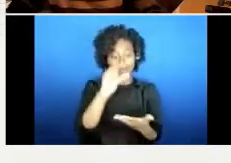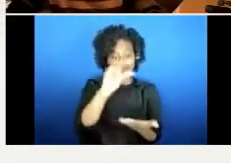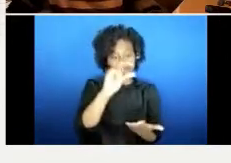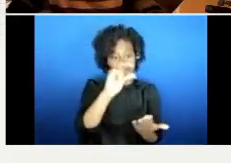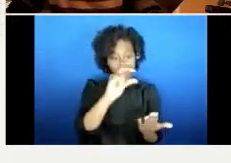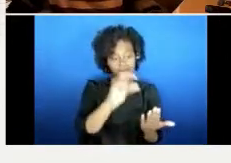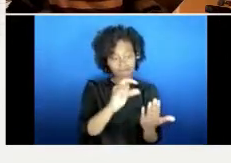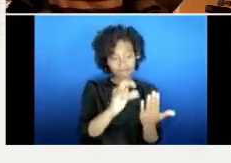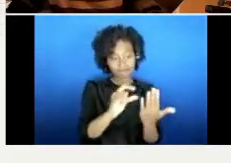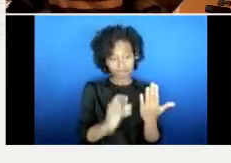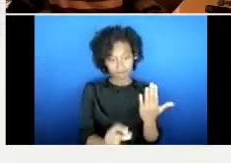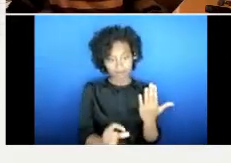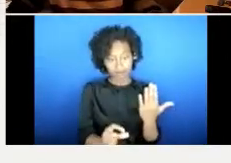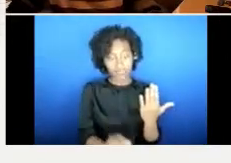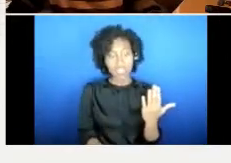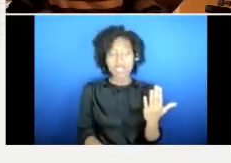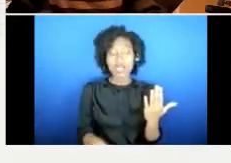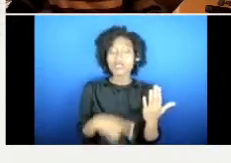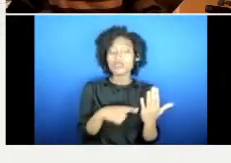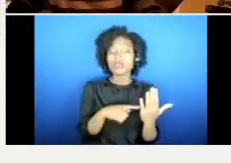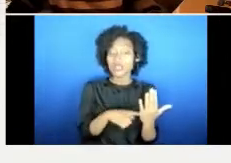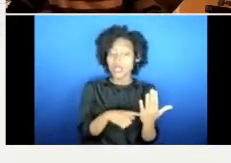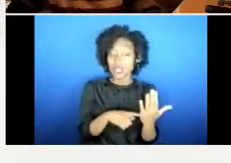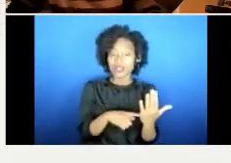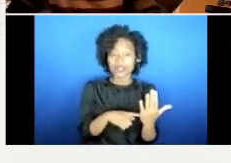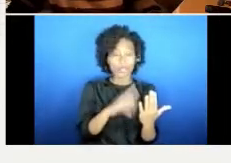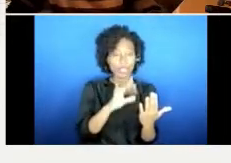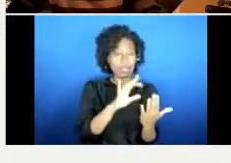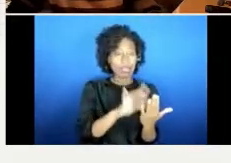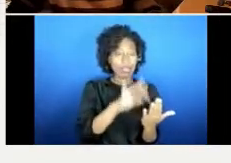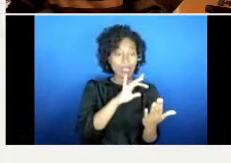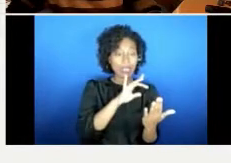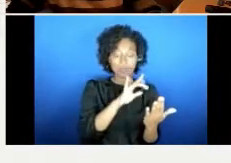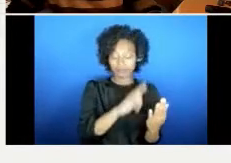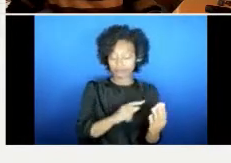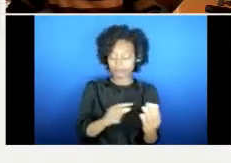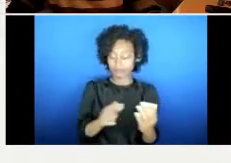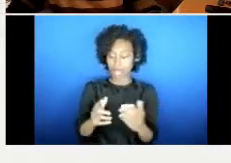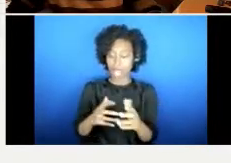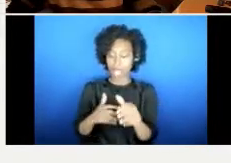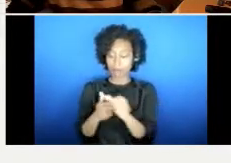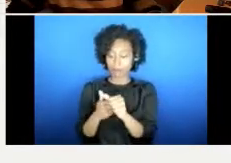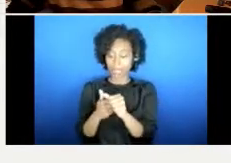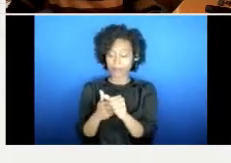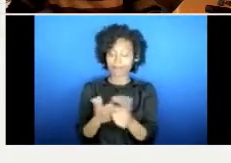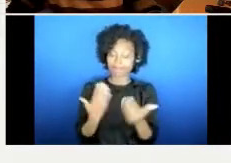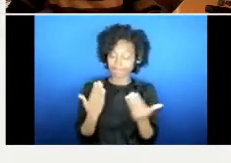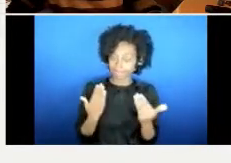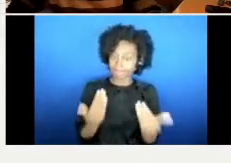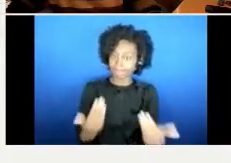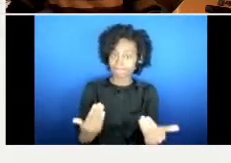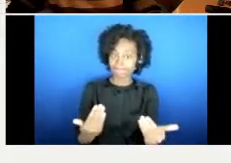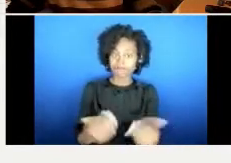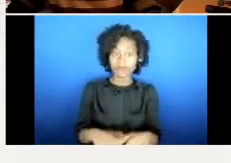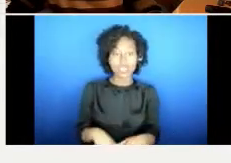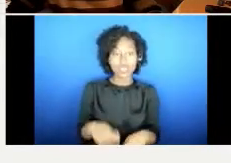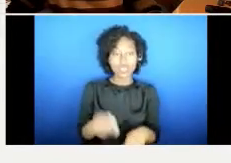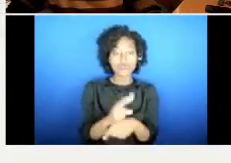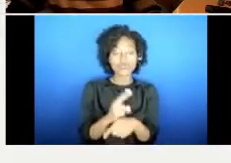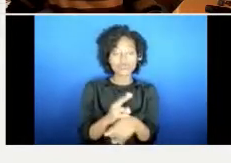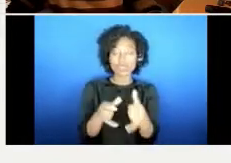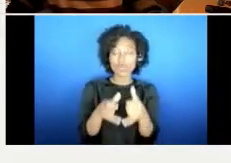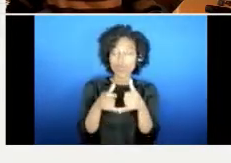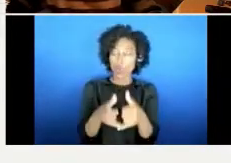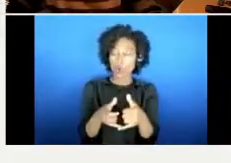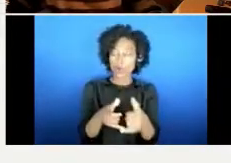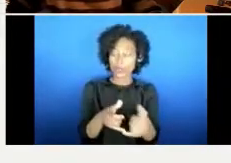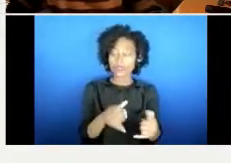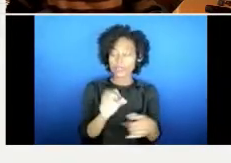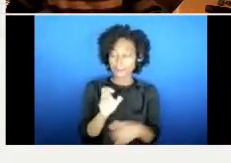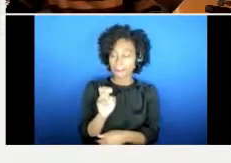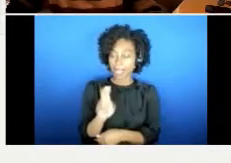to different sections, and you update. I'm going to use the AWARDS menu. Right now there